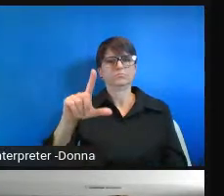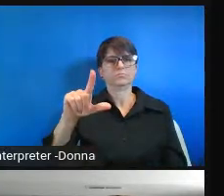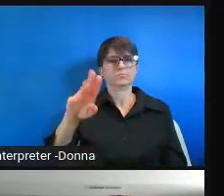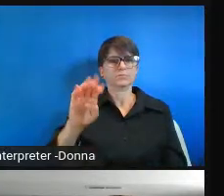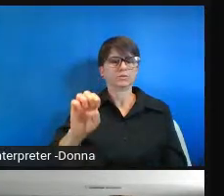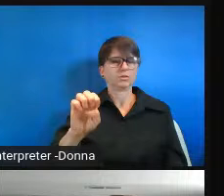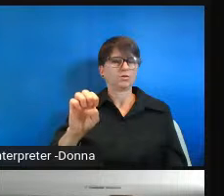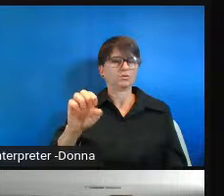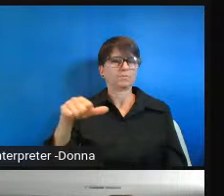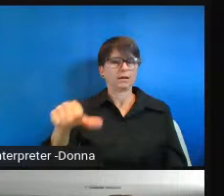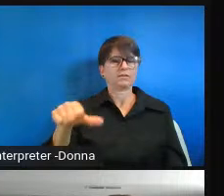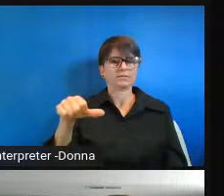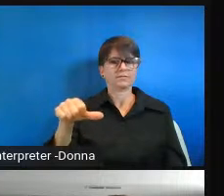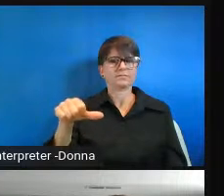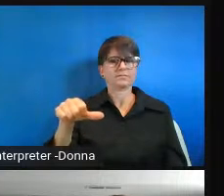and go through them